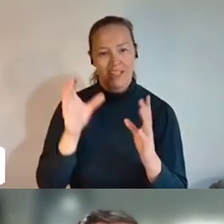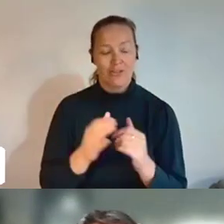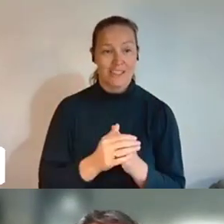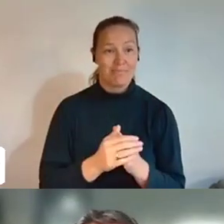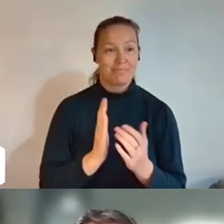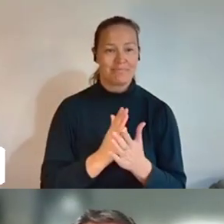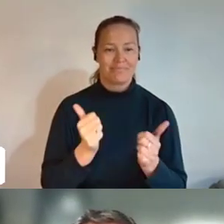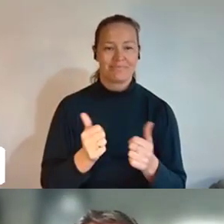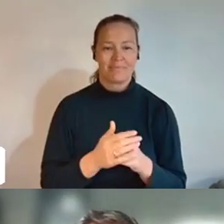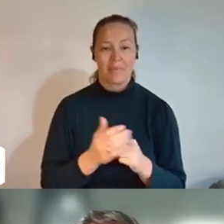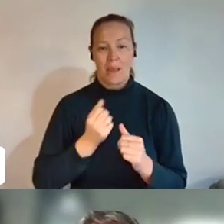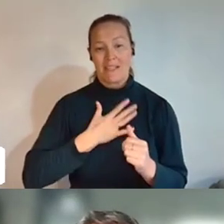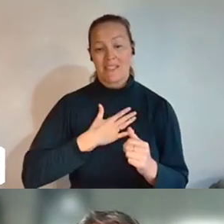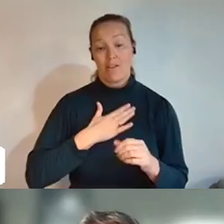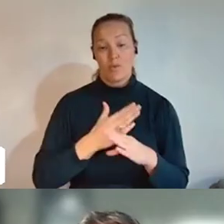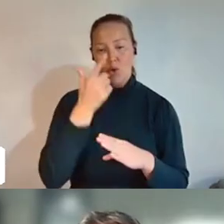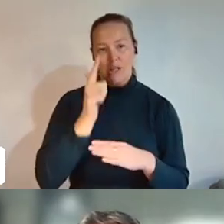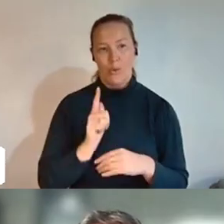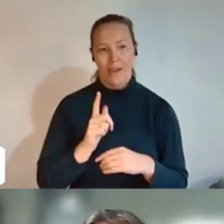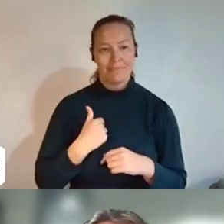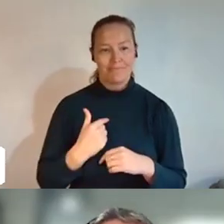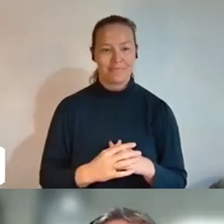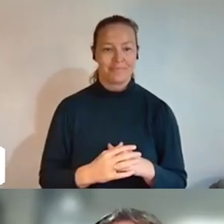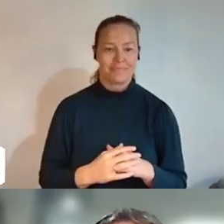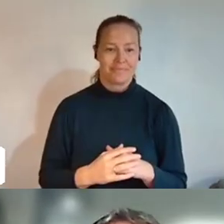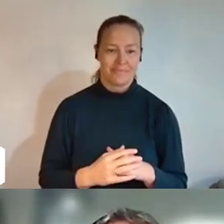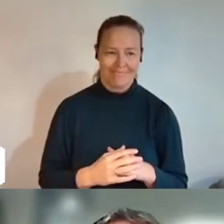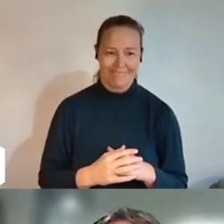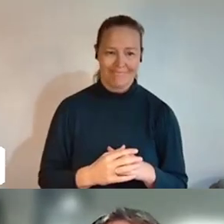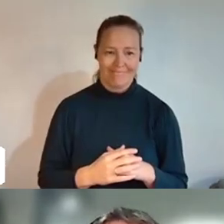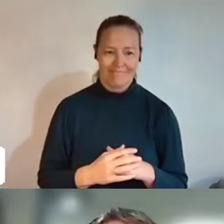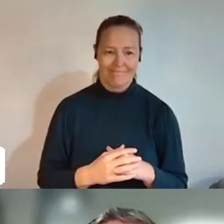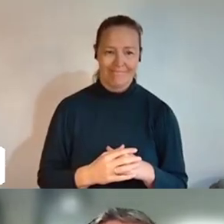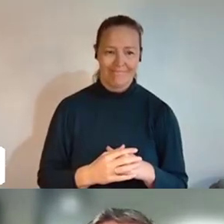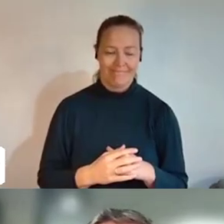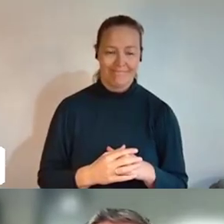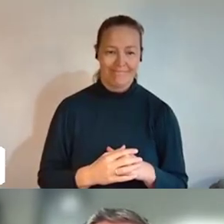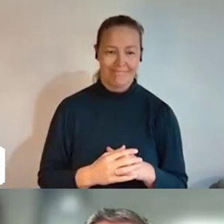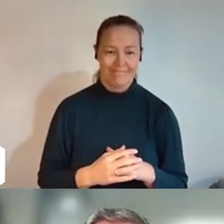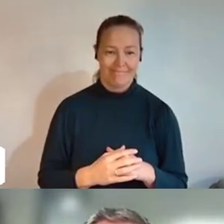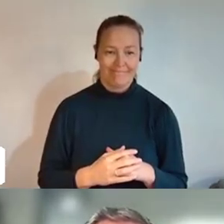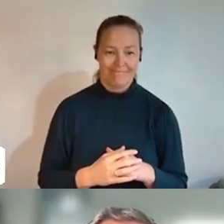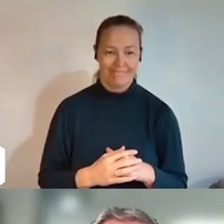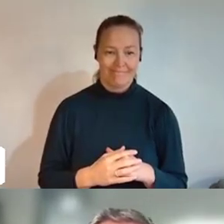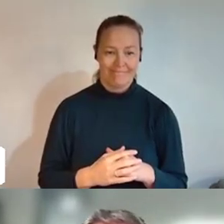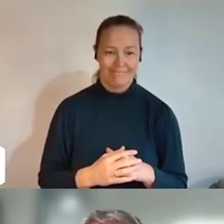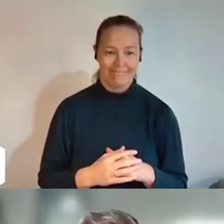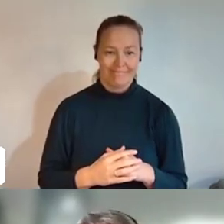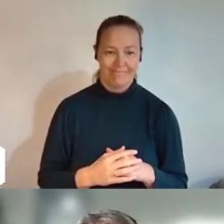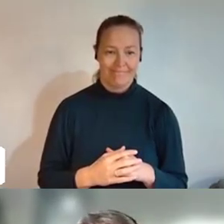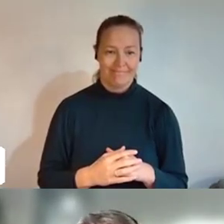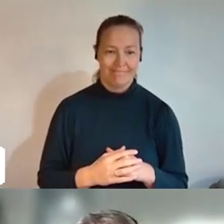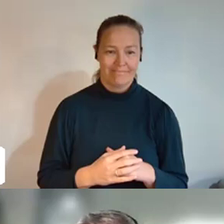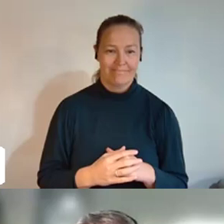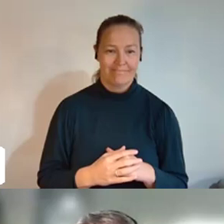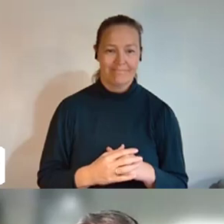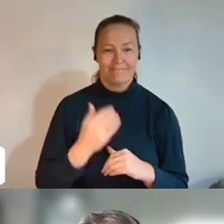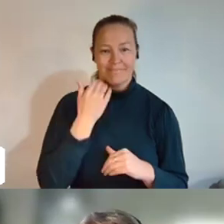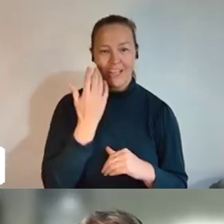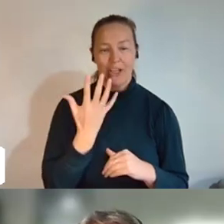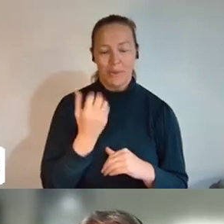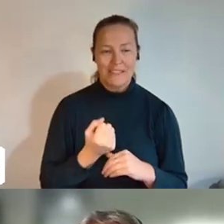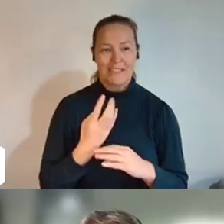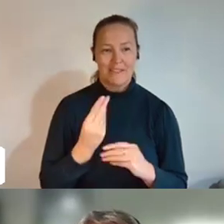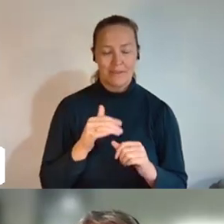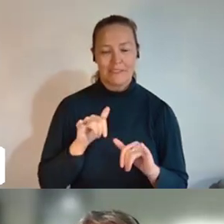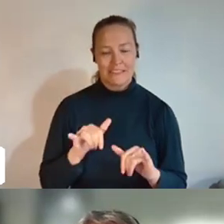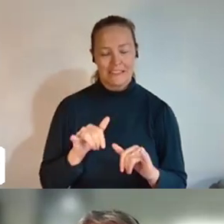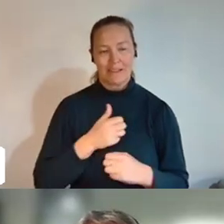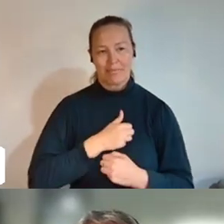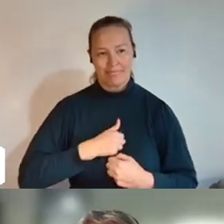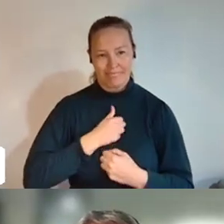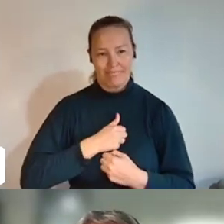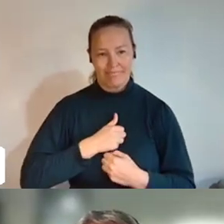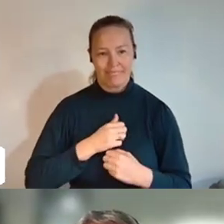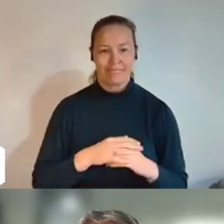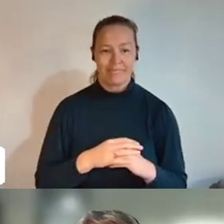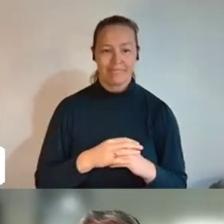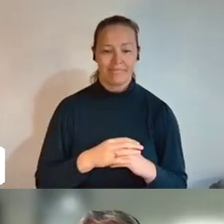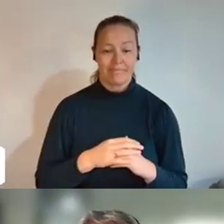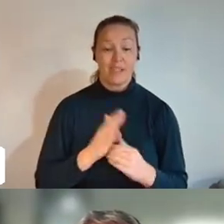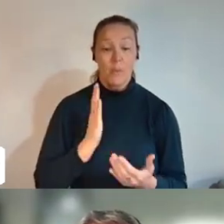I'm a lawyer, and please forgive a certain amount of cynicism on my part. We live in a democracy.